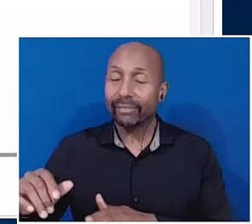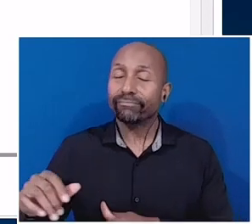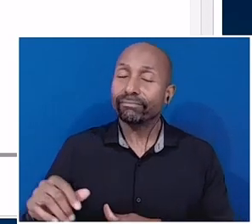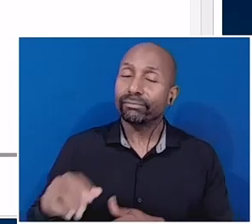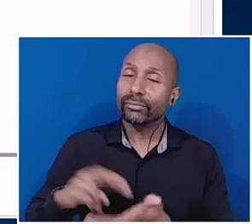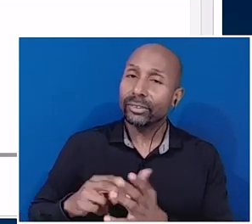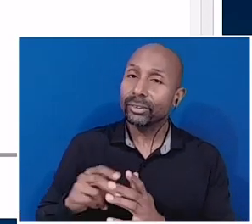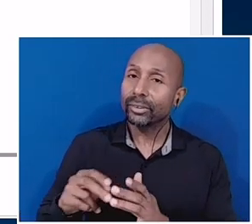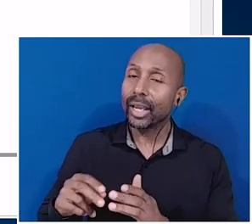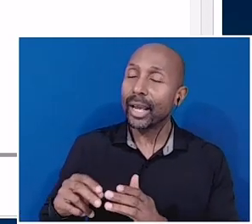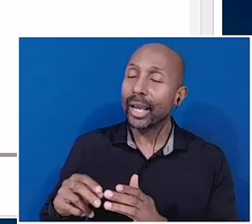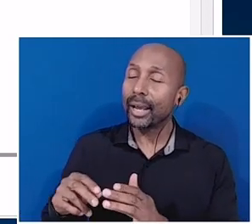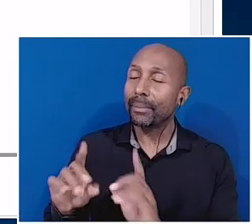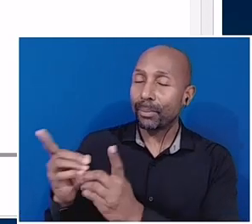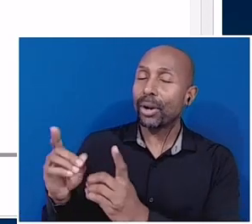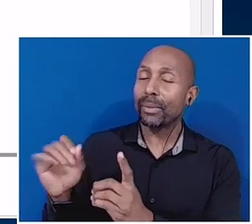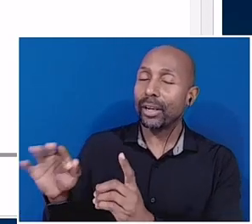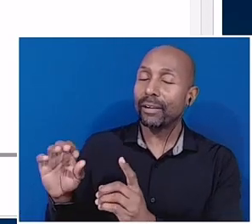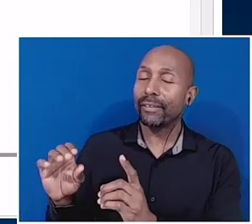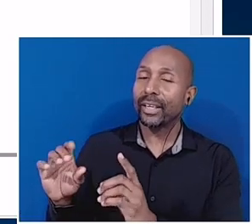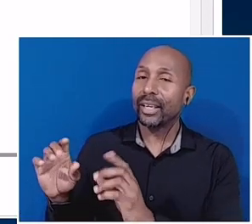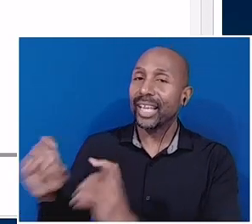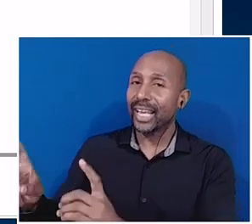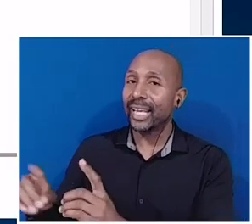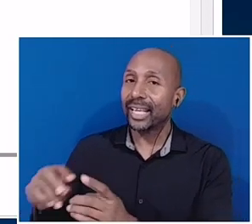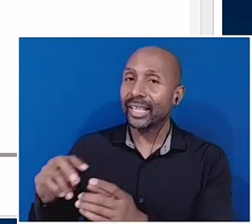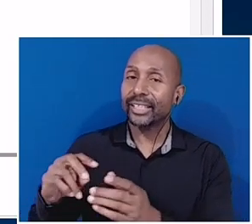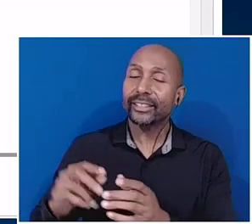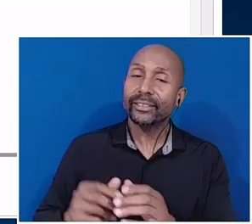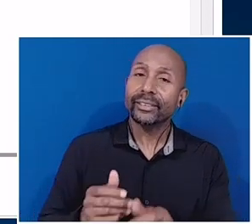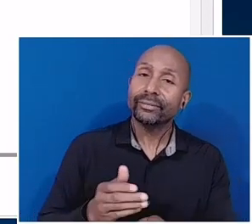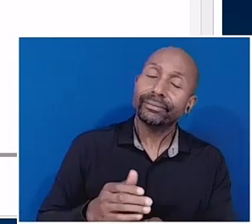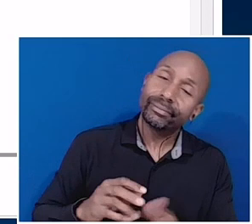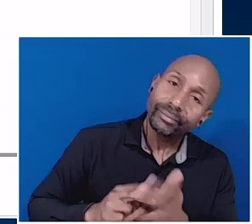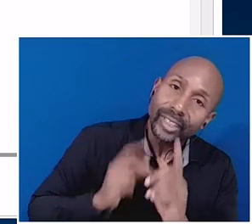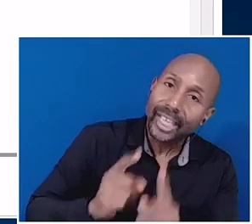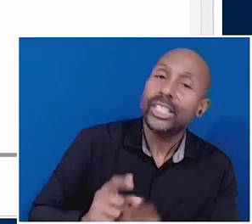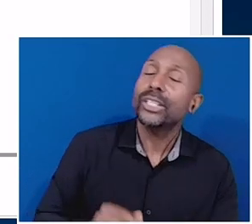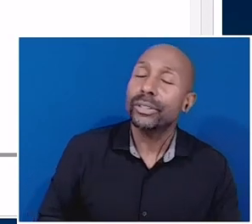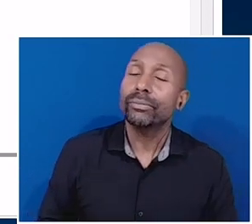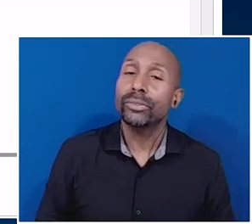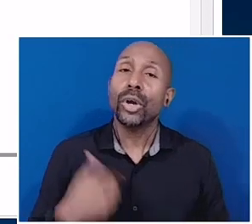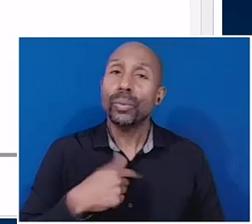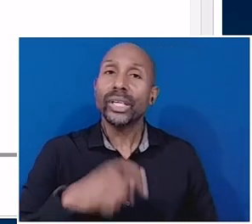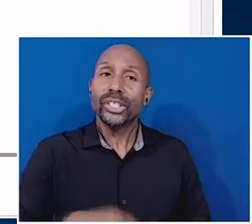resources, let's focus on the areas of greatest risk. And in this instance, I don't think we're hitting the mark here.